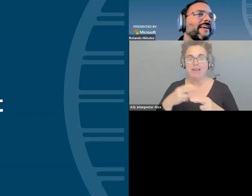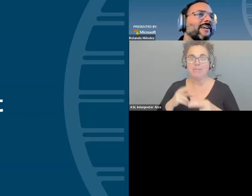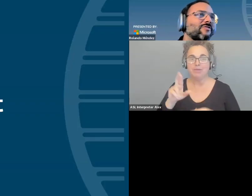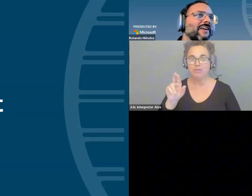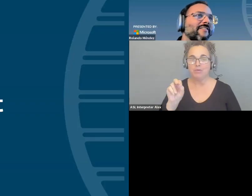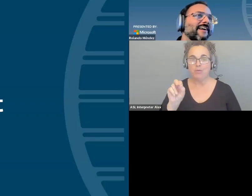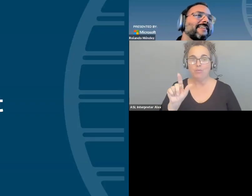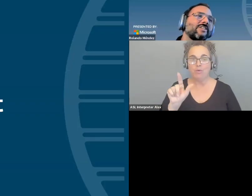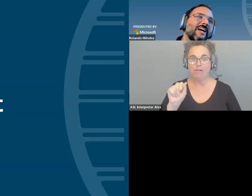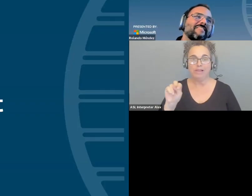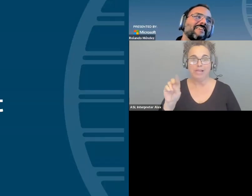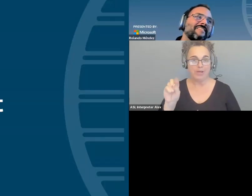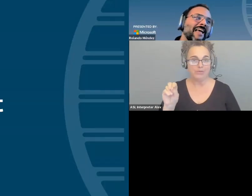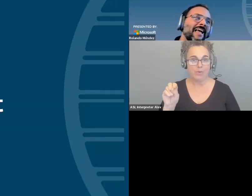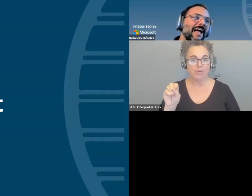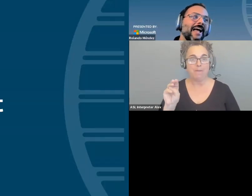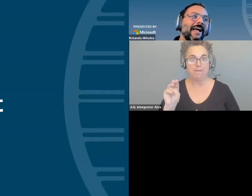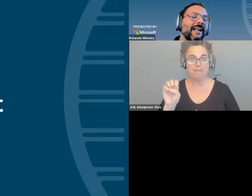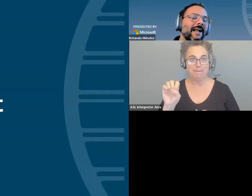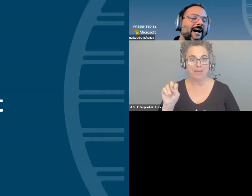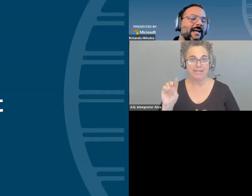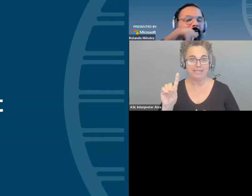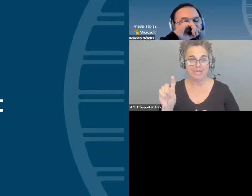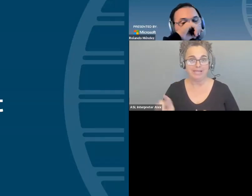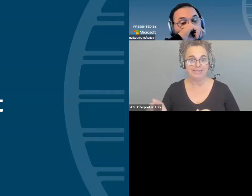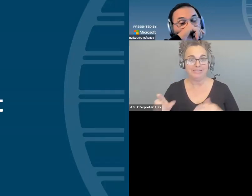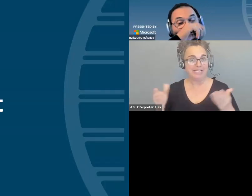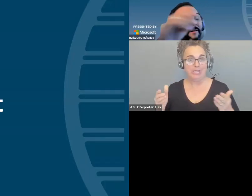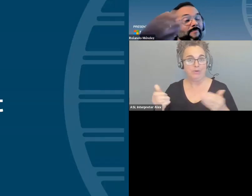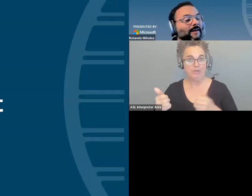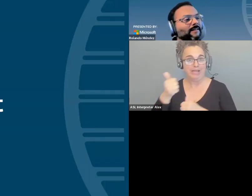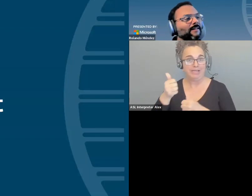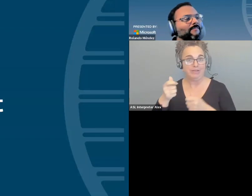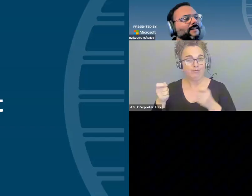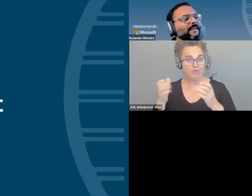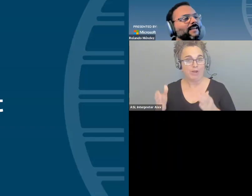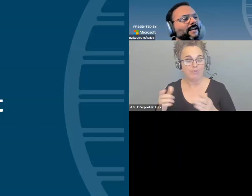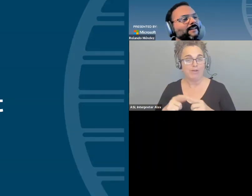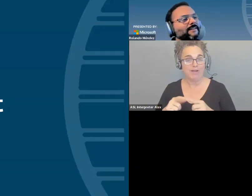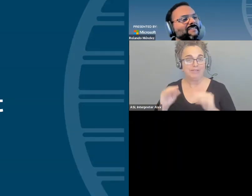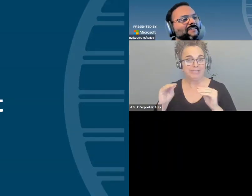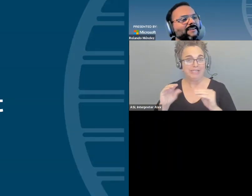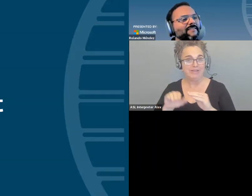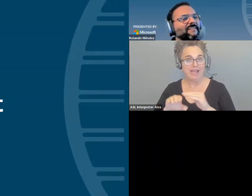of education here at Teach Access, and I am joined by the lovely Kate Sonka,